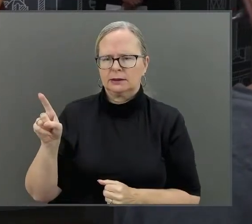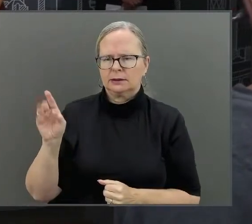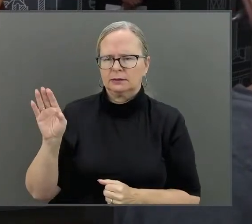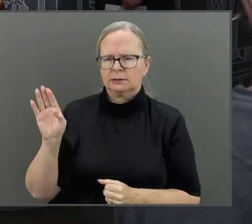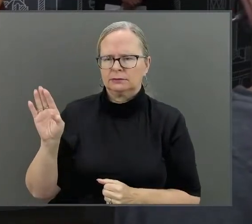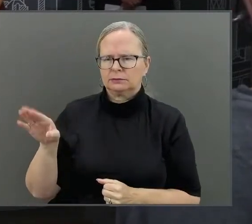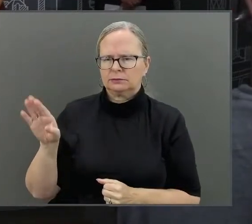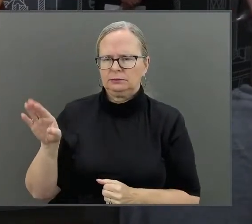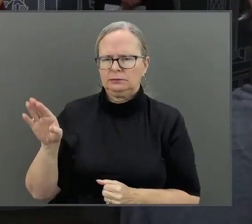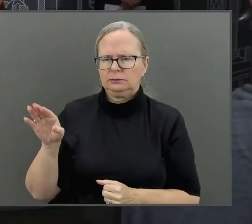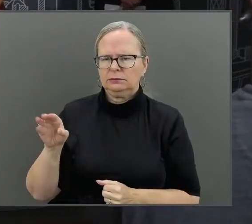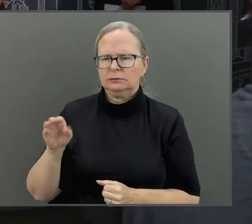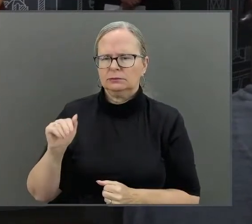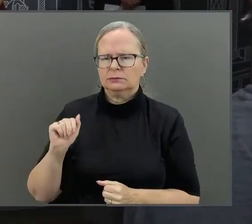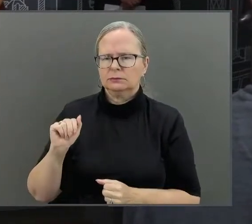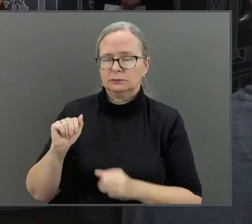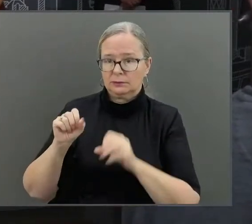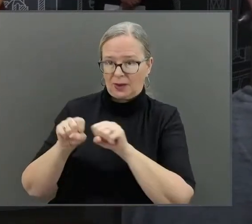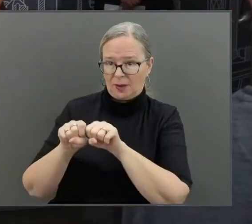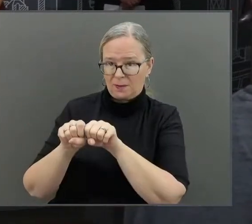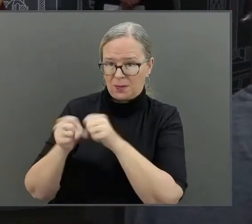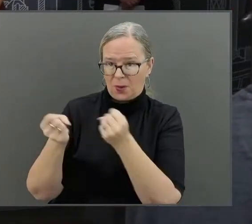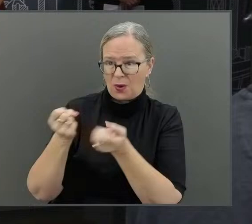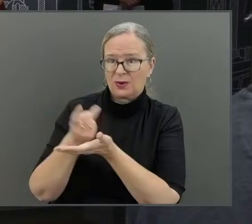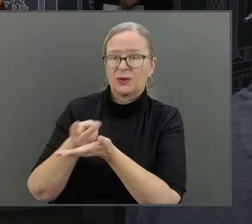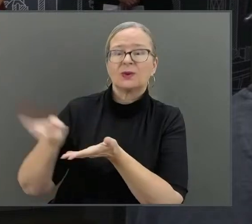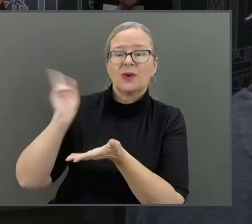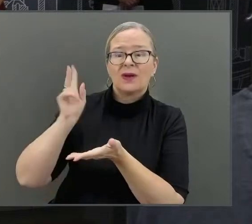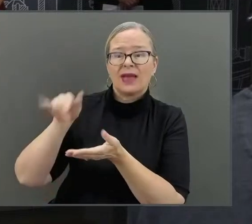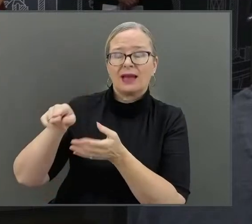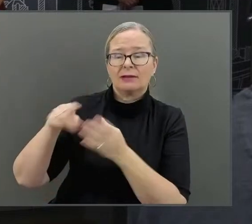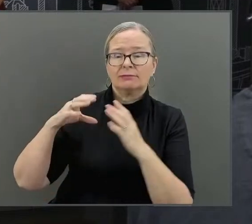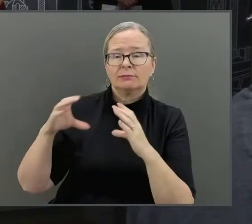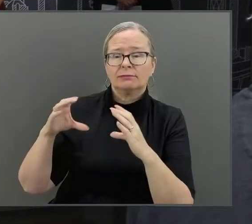has determined how many kilometers of pipe have similar attributes to the pipeline that